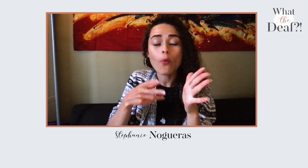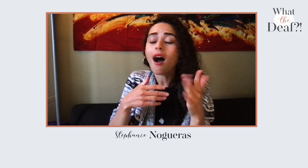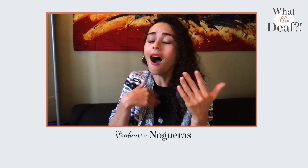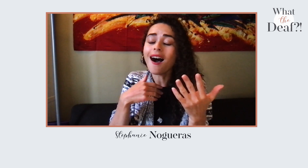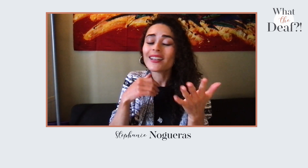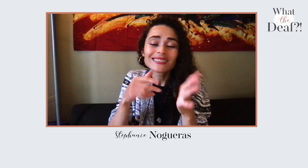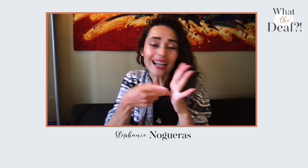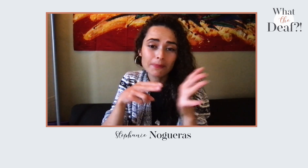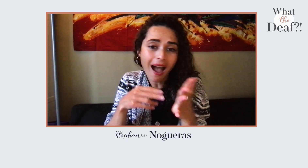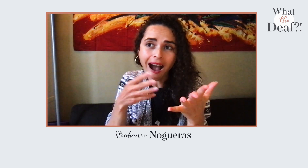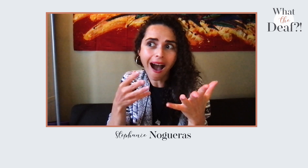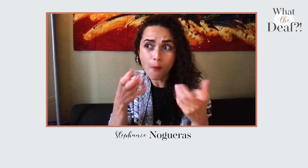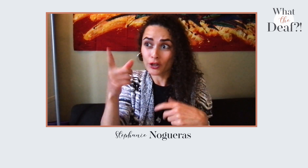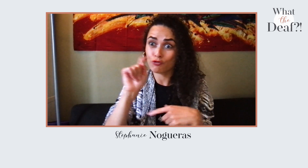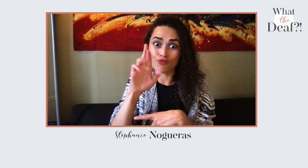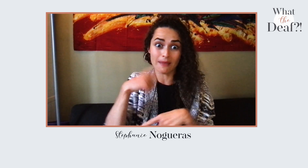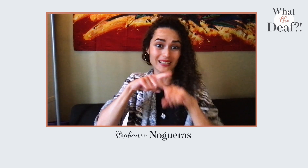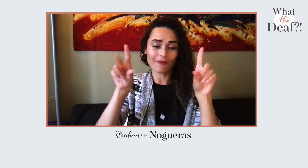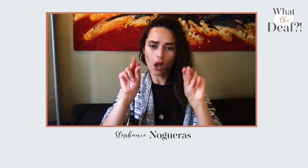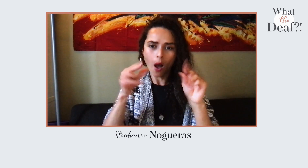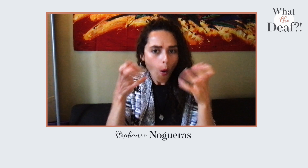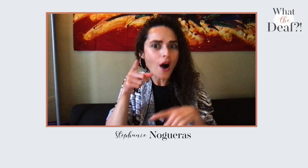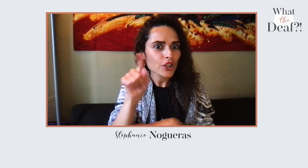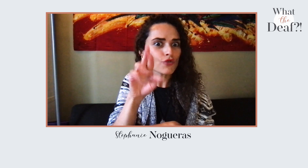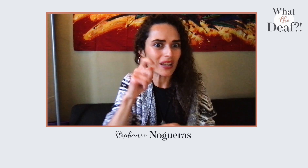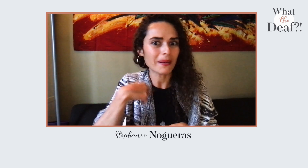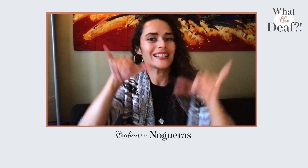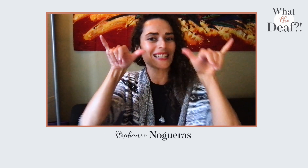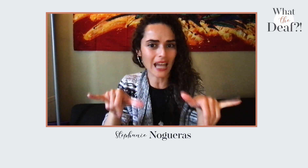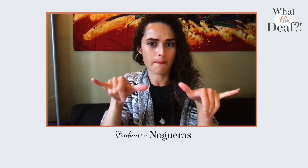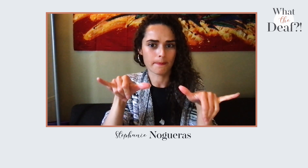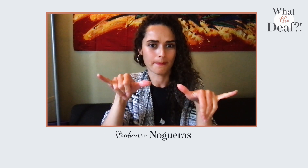and that doesn't mean that I want them to treat me differently. I want them to treat me the same.